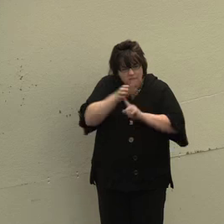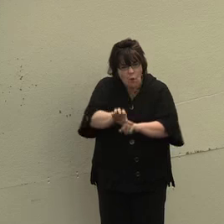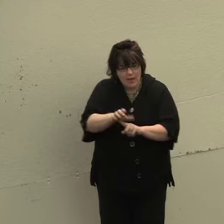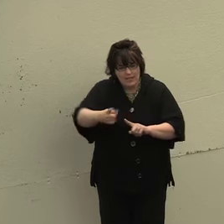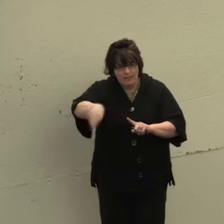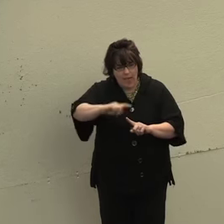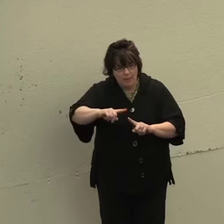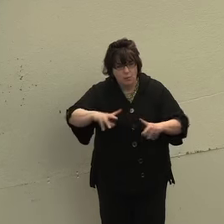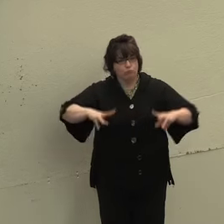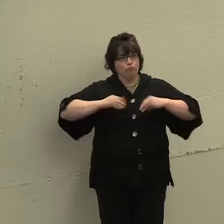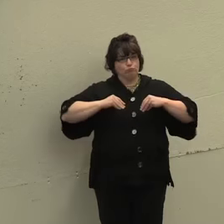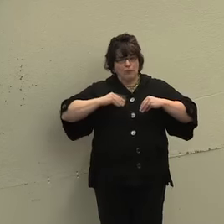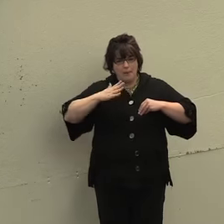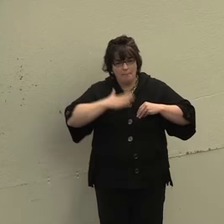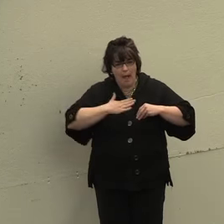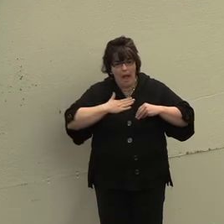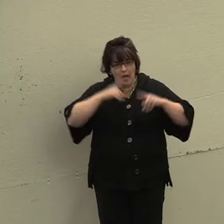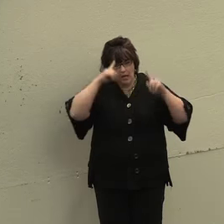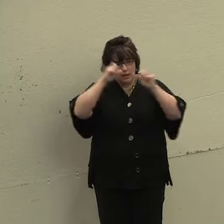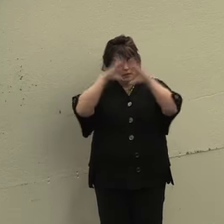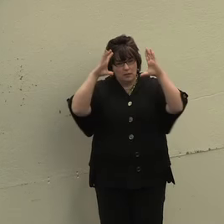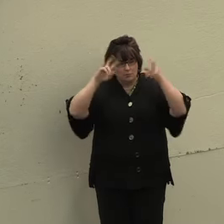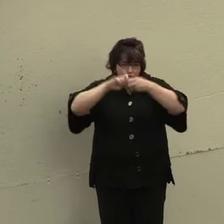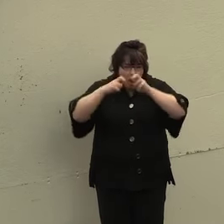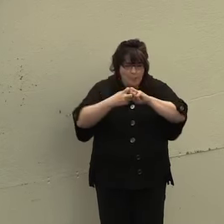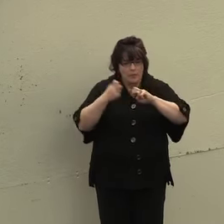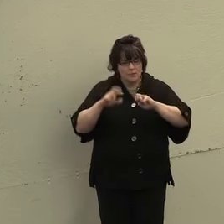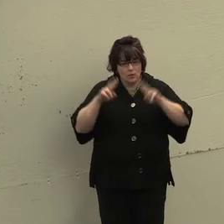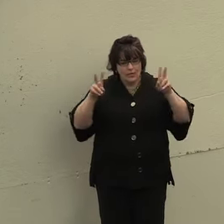such kind of thing is not happening because they can just refuse.